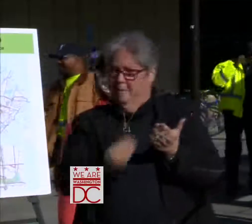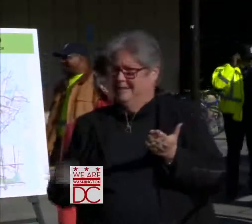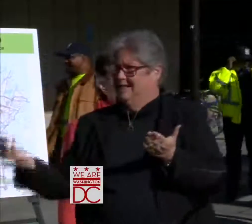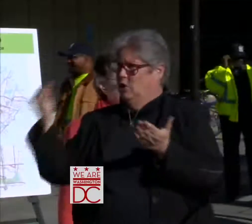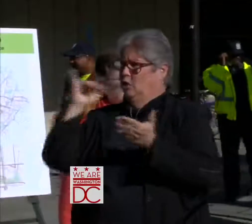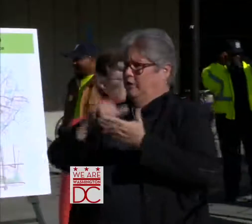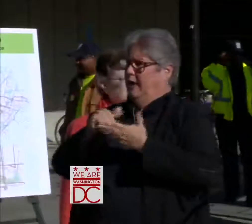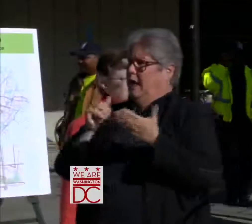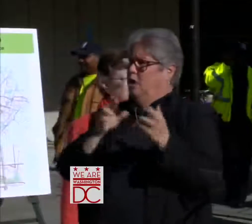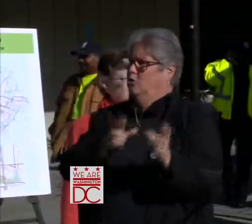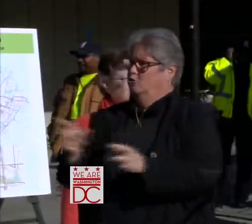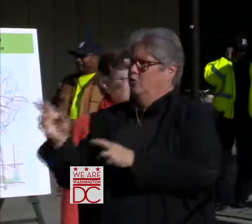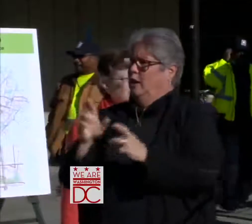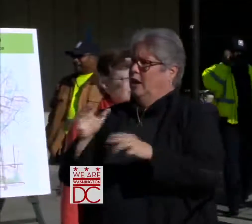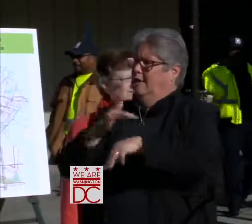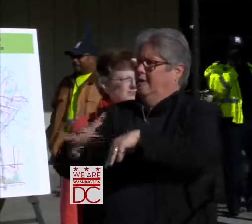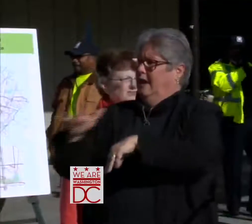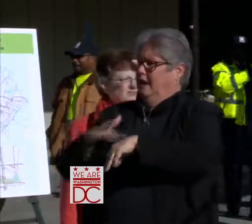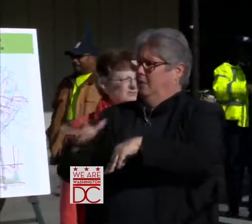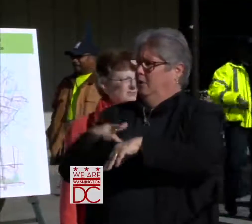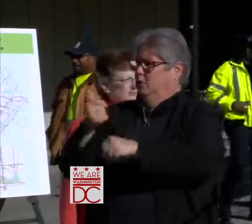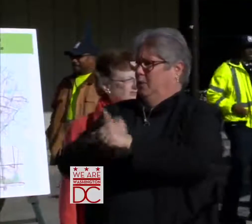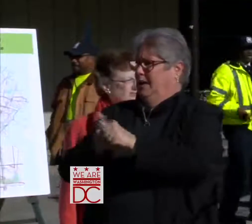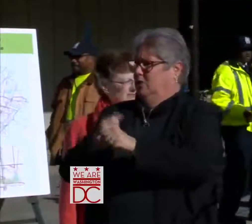ARE READY AND AVAILABLE AT EACH OF THE STATIONS.